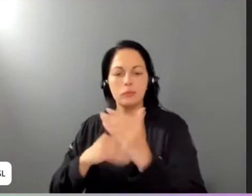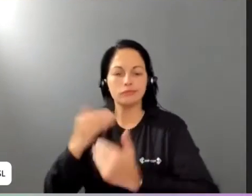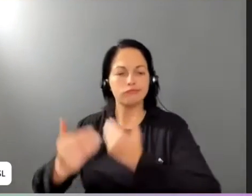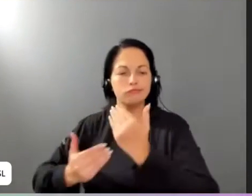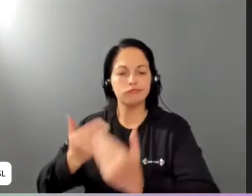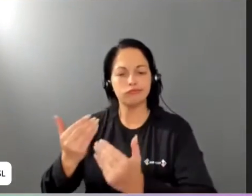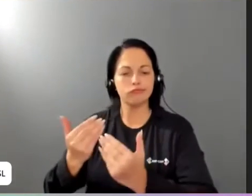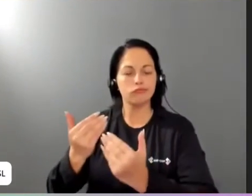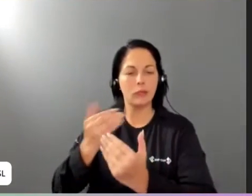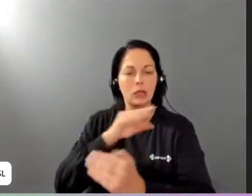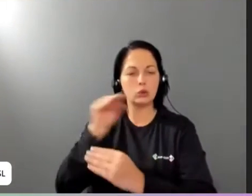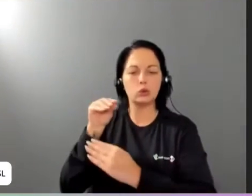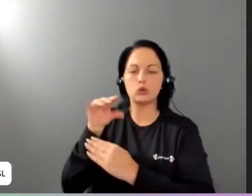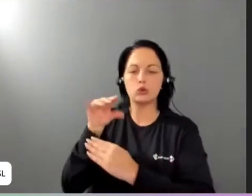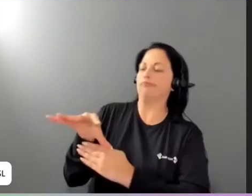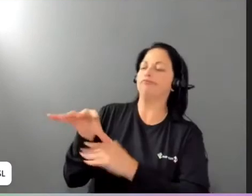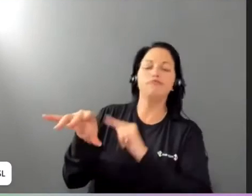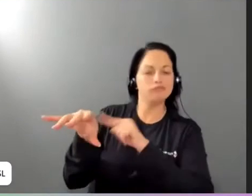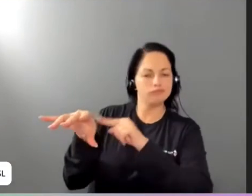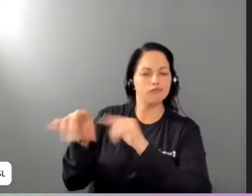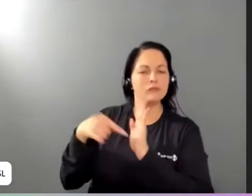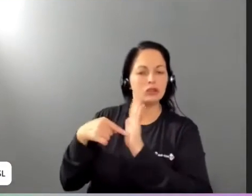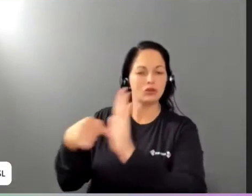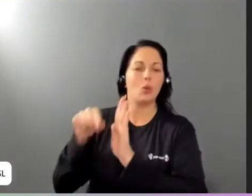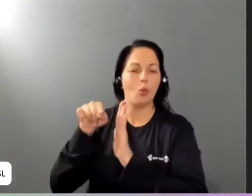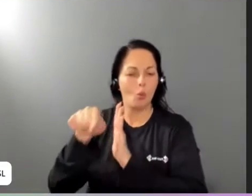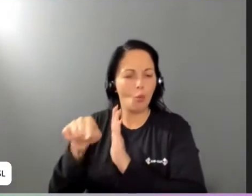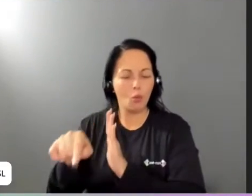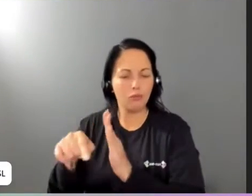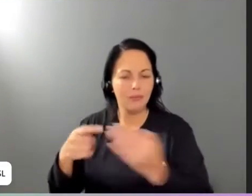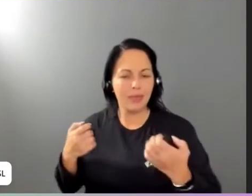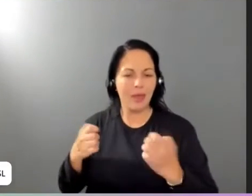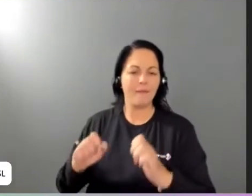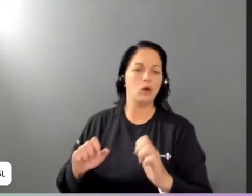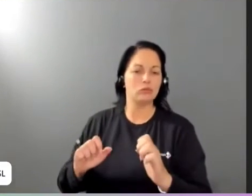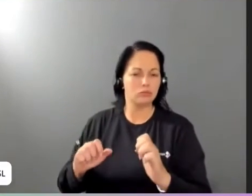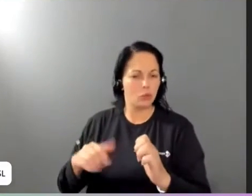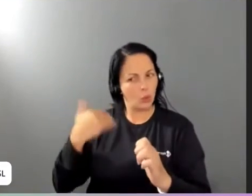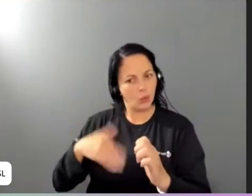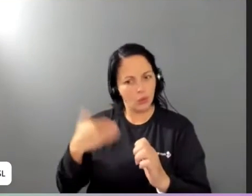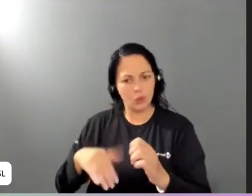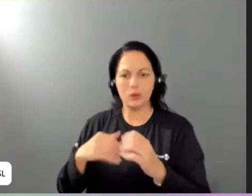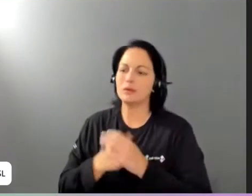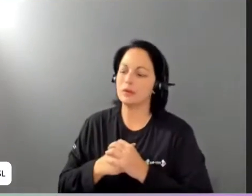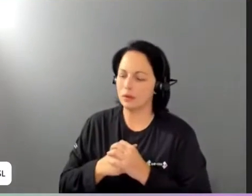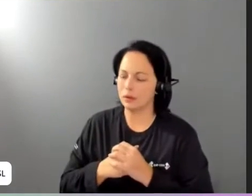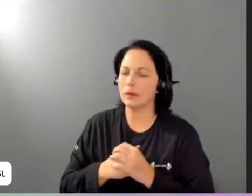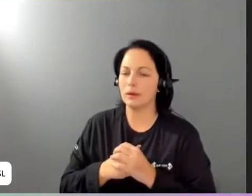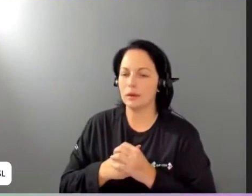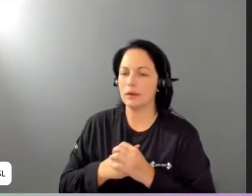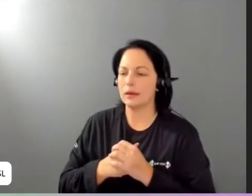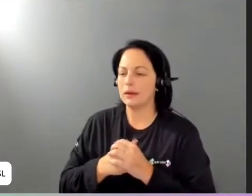saw with that organization and with others, is really using the maturity model process to shine a spotlight